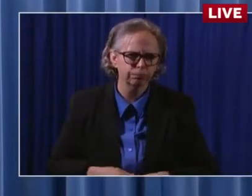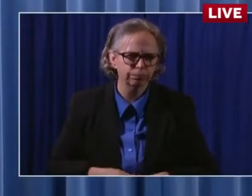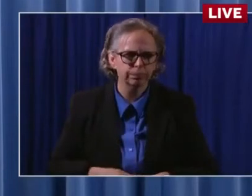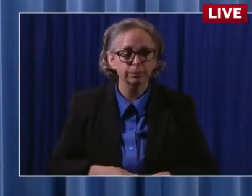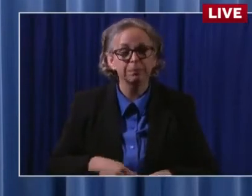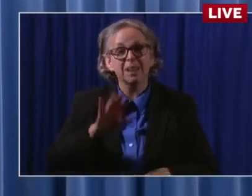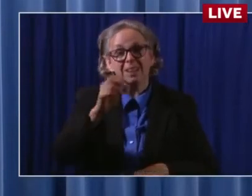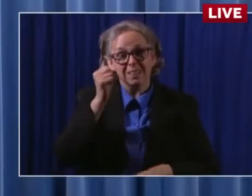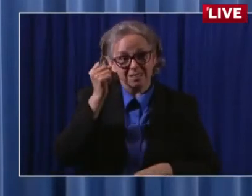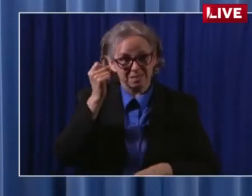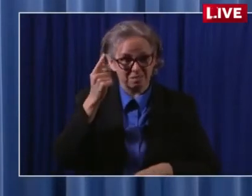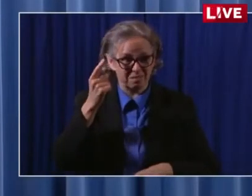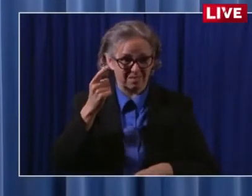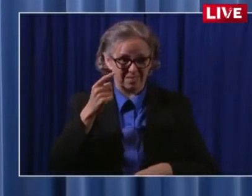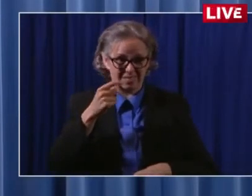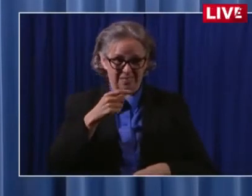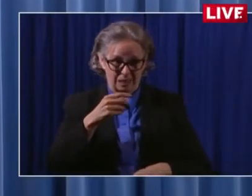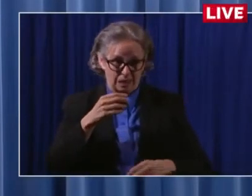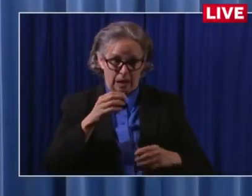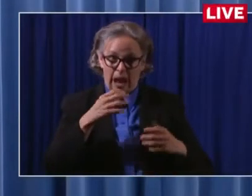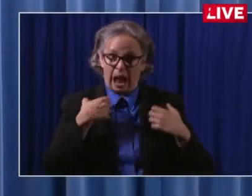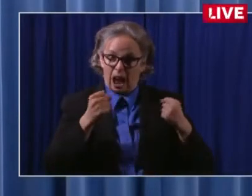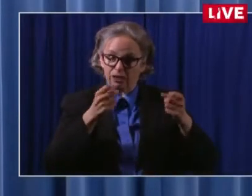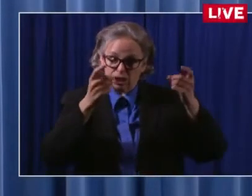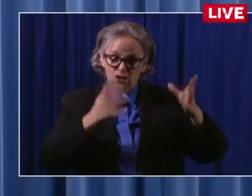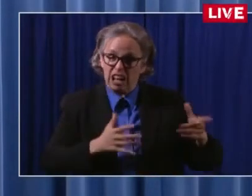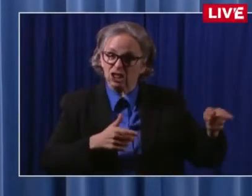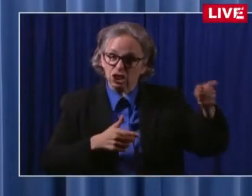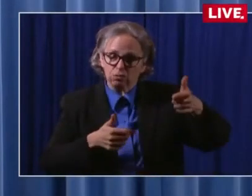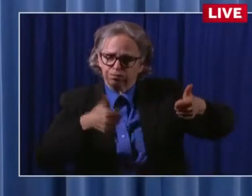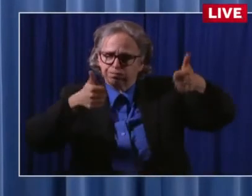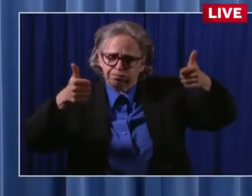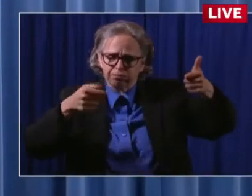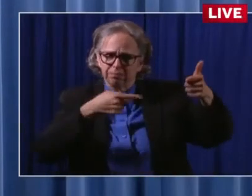IT WOULD ONLY BE SPECULATION. I AM NOT GOING TO DO THAT.